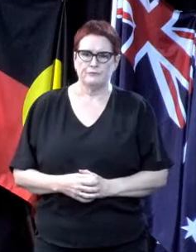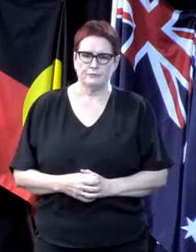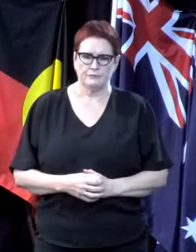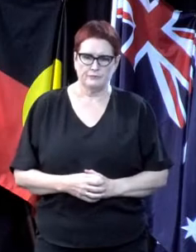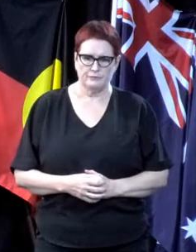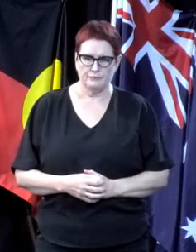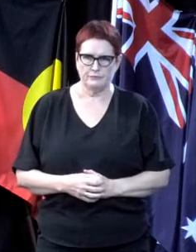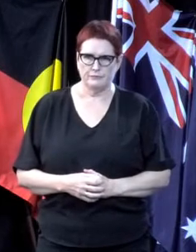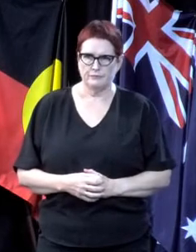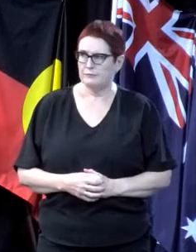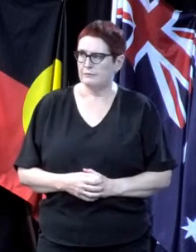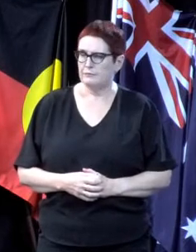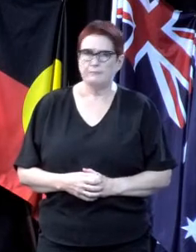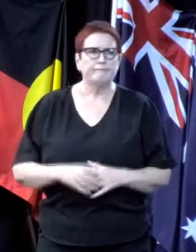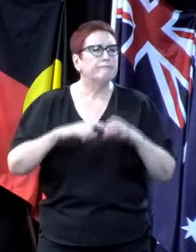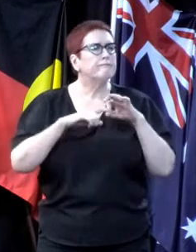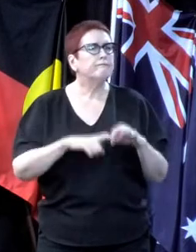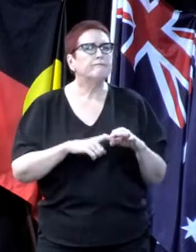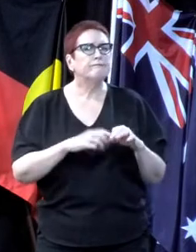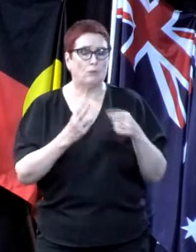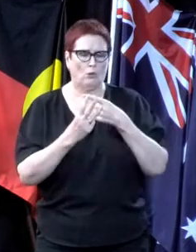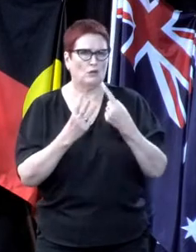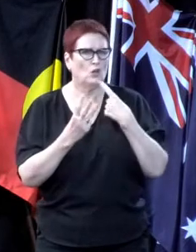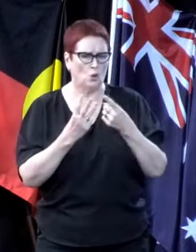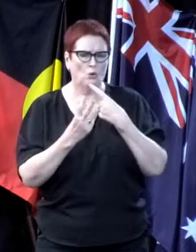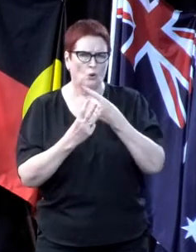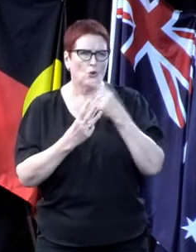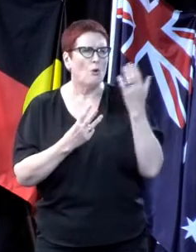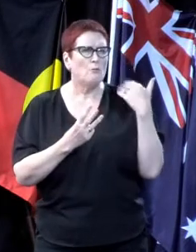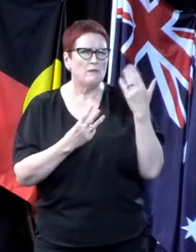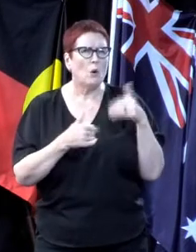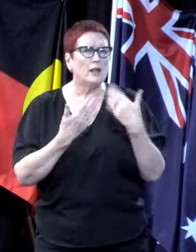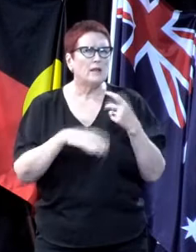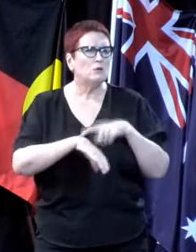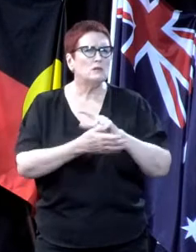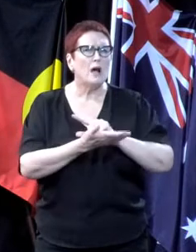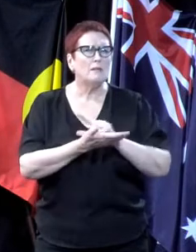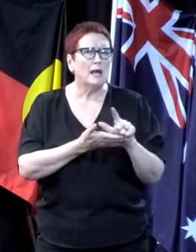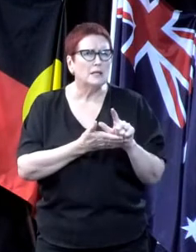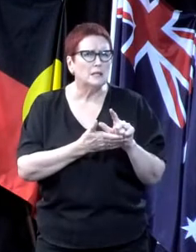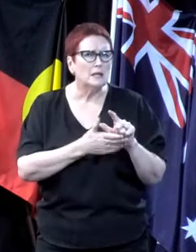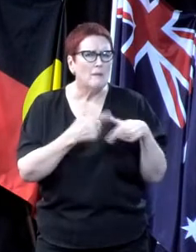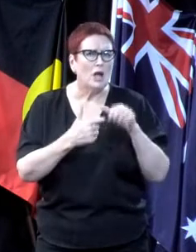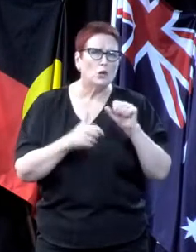You've each been told previously that I'm going to give you an opportunity a little bit later on to tell me what your wishlist might be.